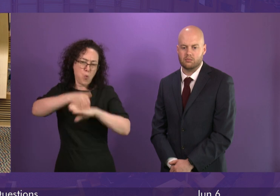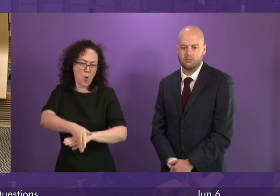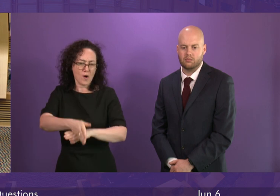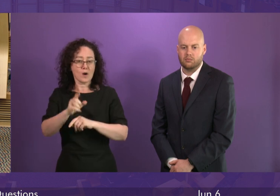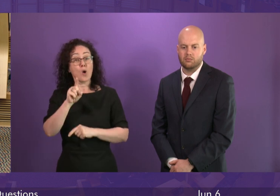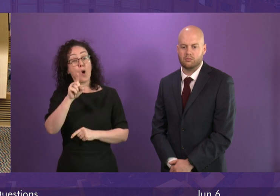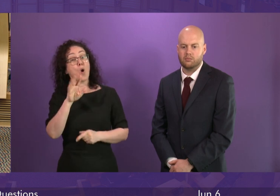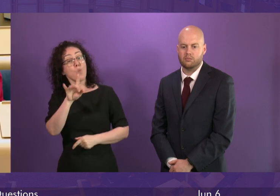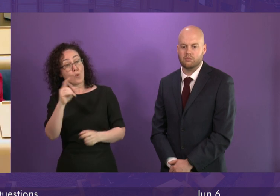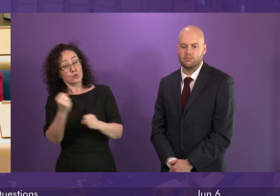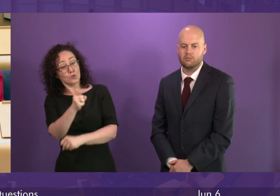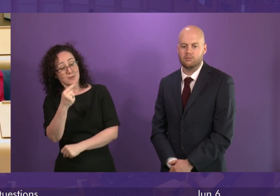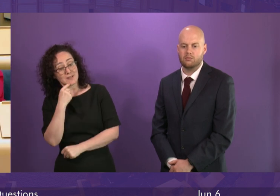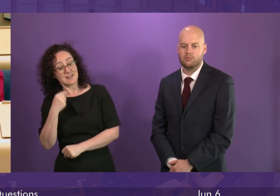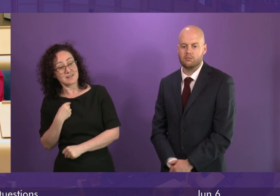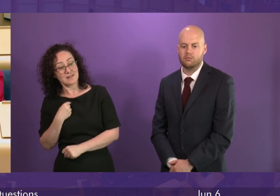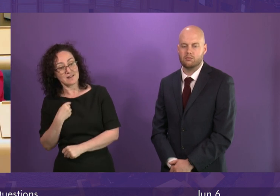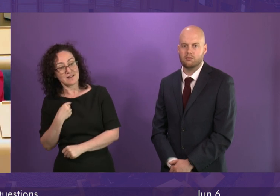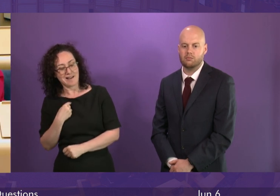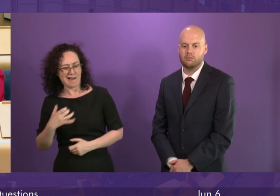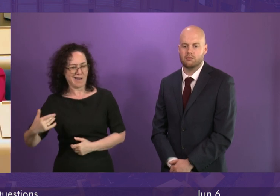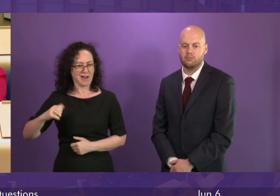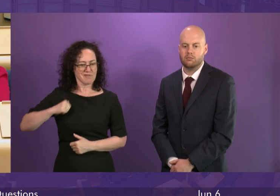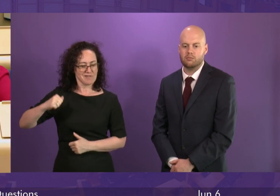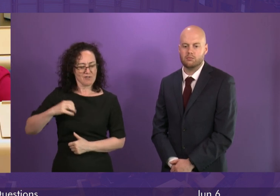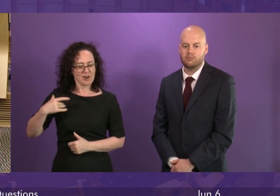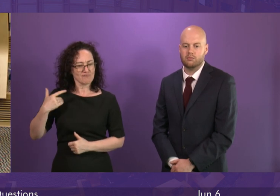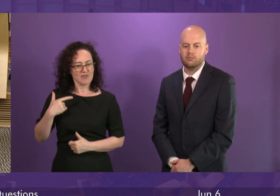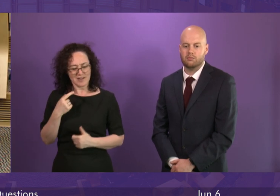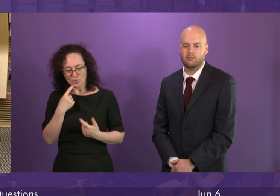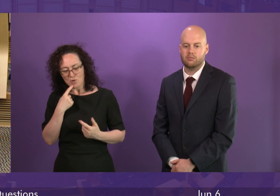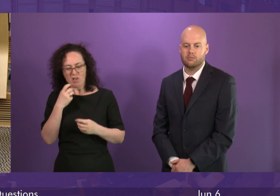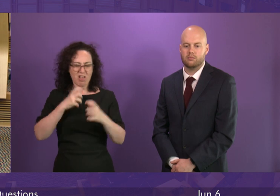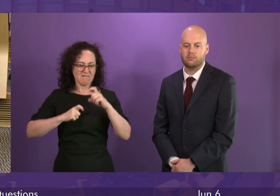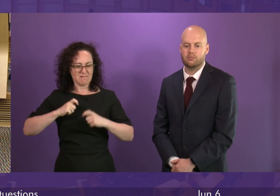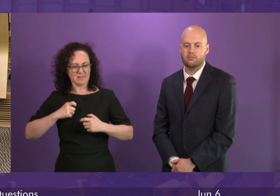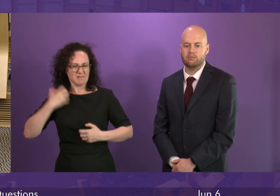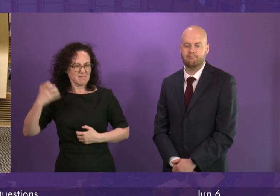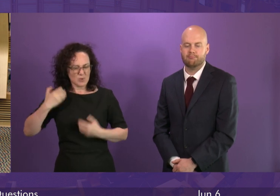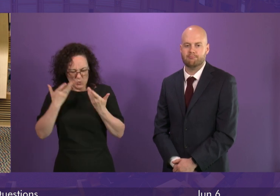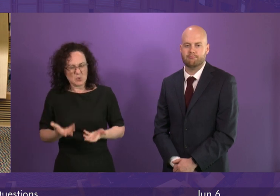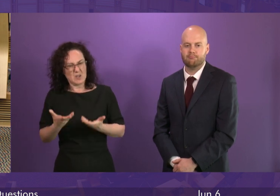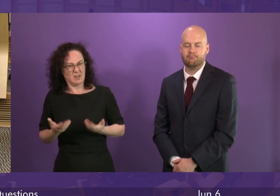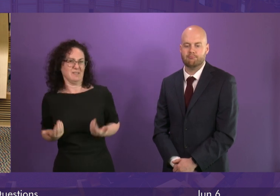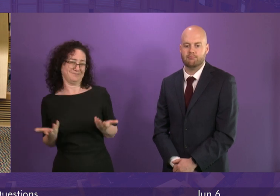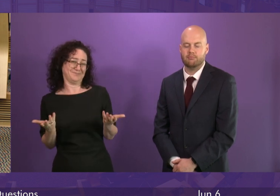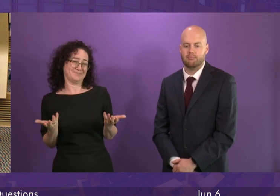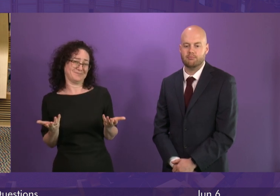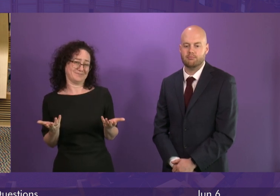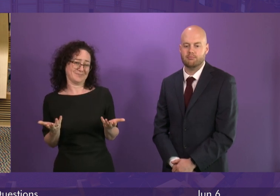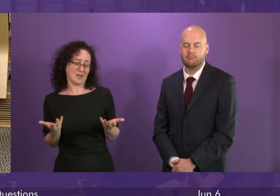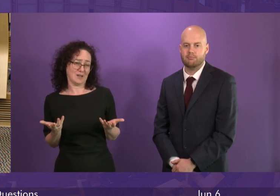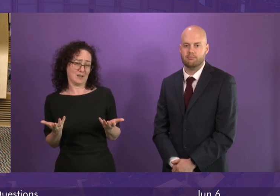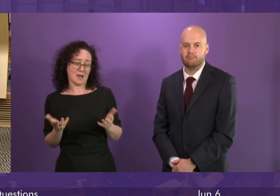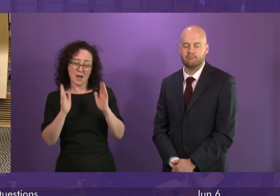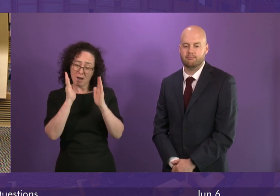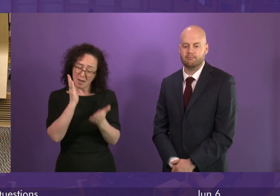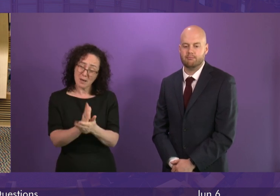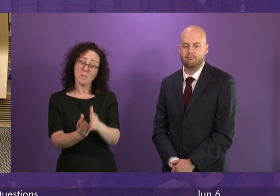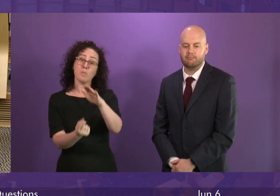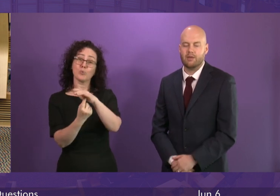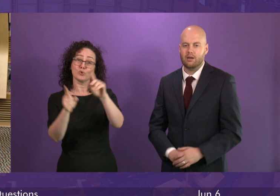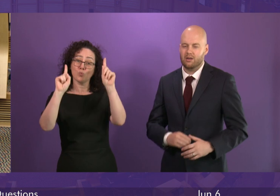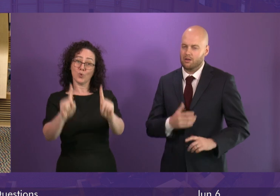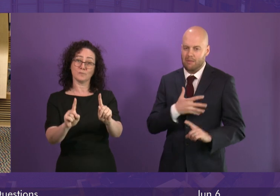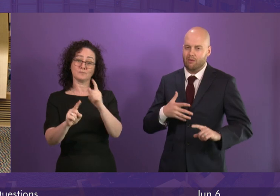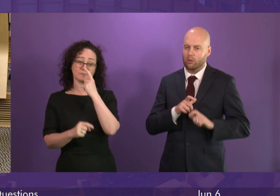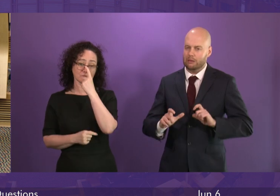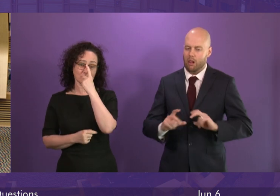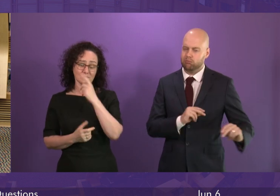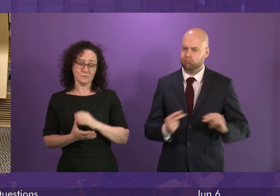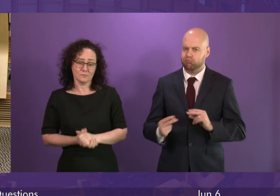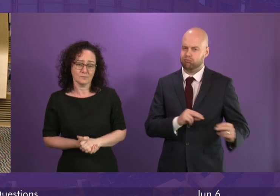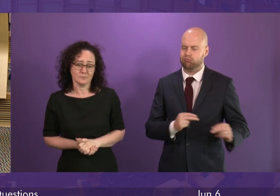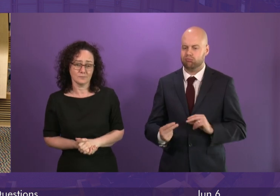Ruth Davidson was cooking up her moanfest to bring to Parliament today.